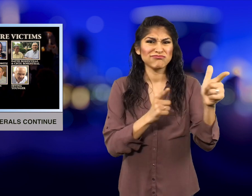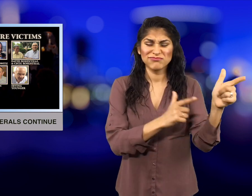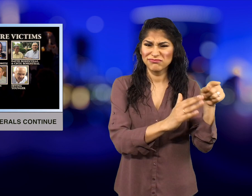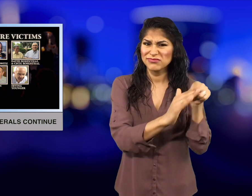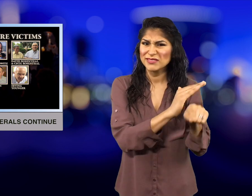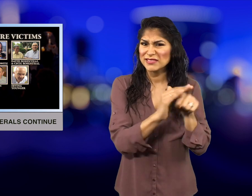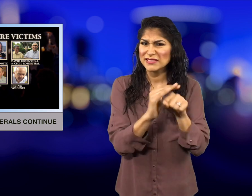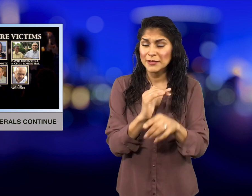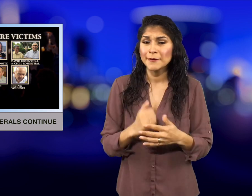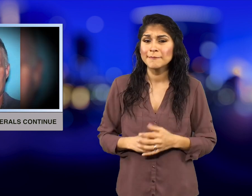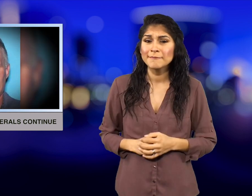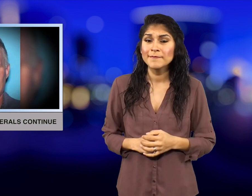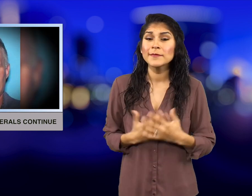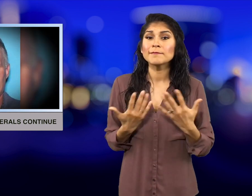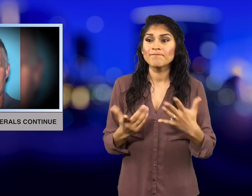services.